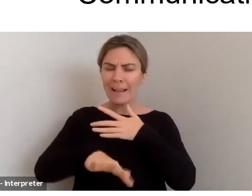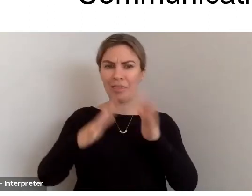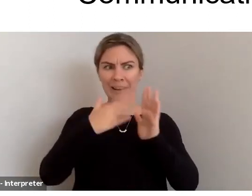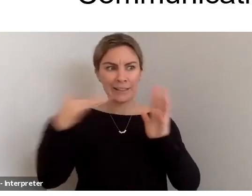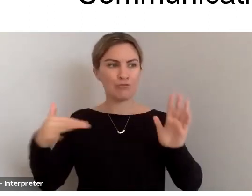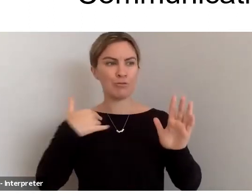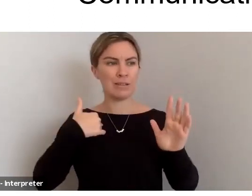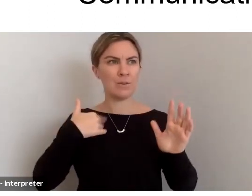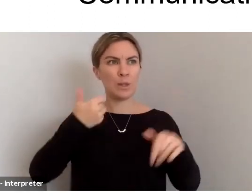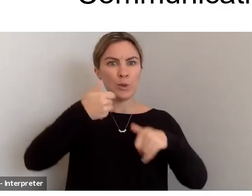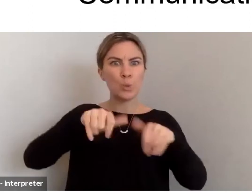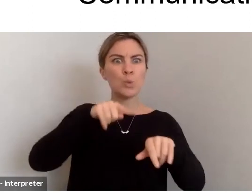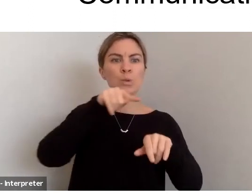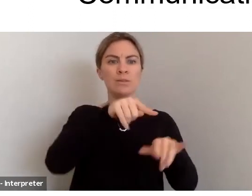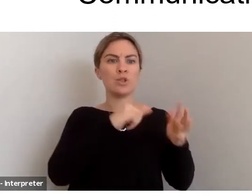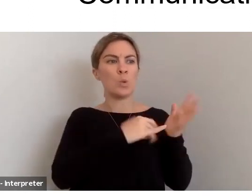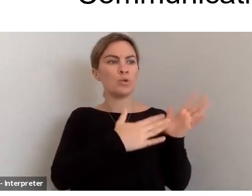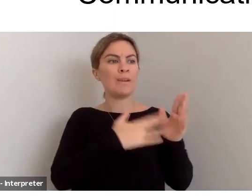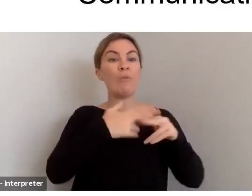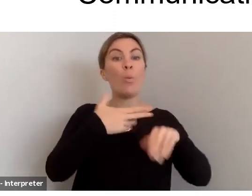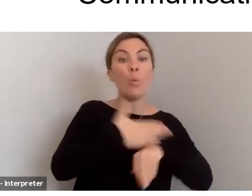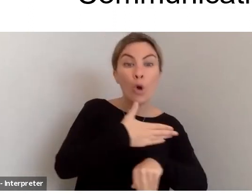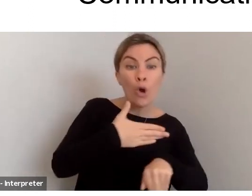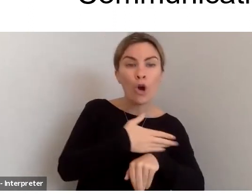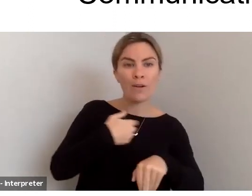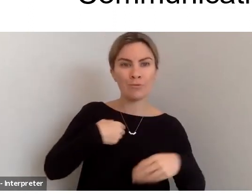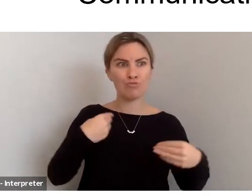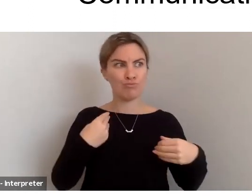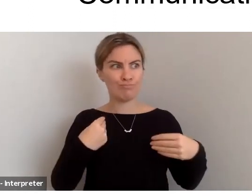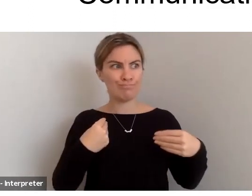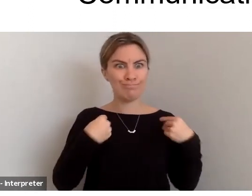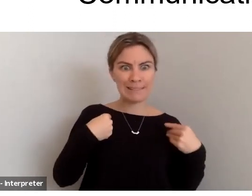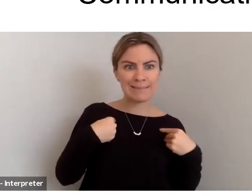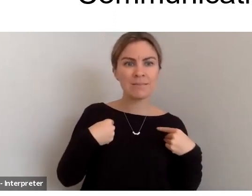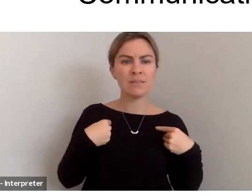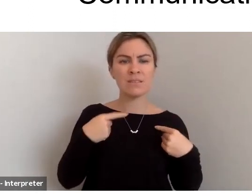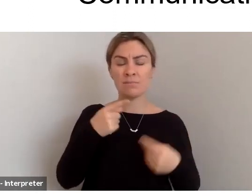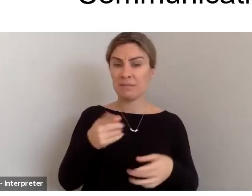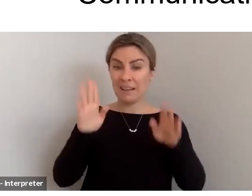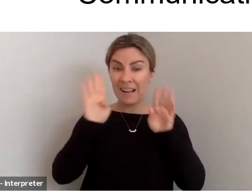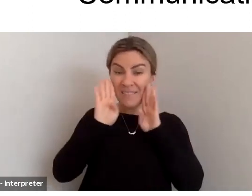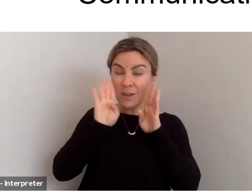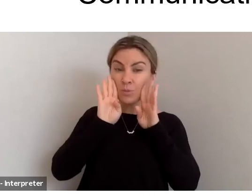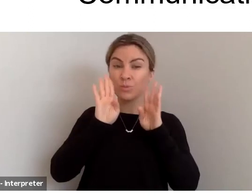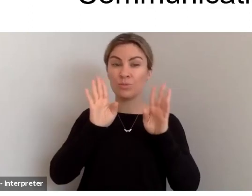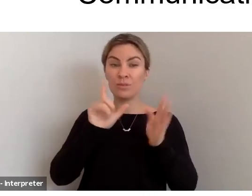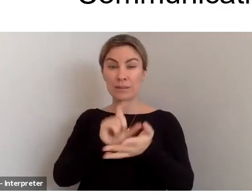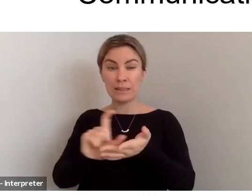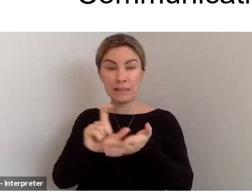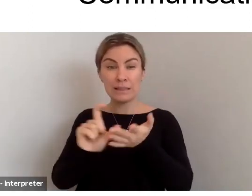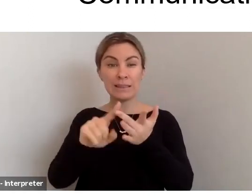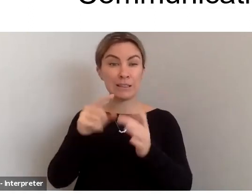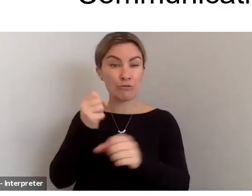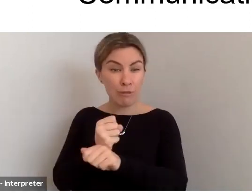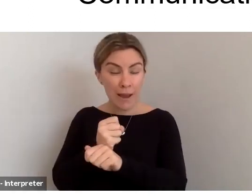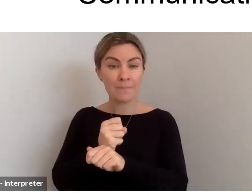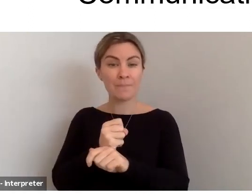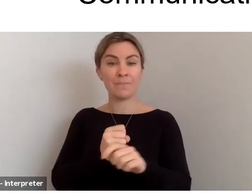work: Facebook, Instagram, Twitter, YouTube, they will just blend